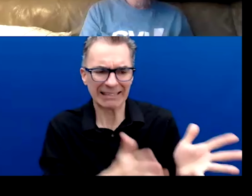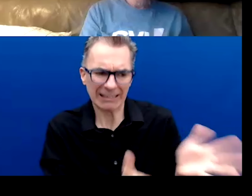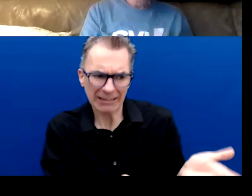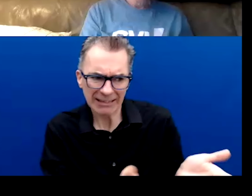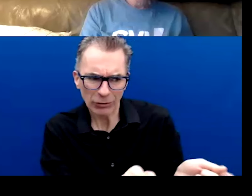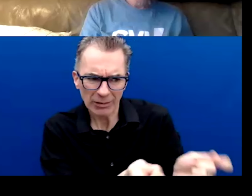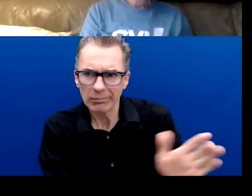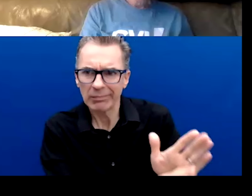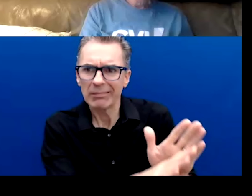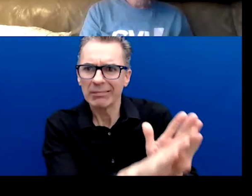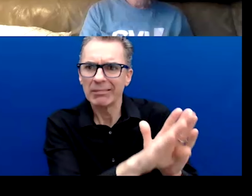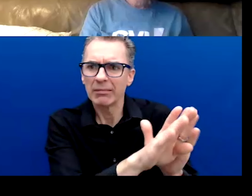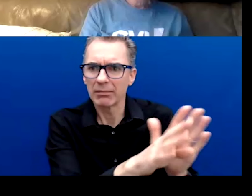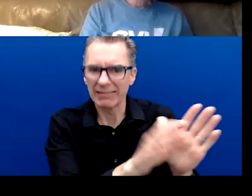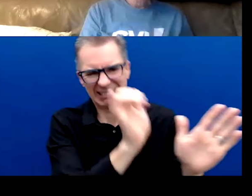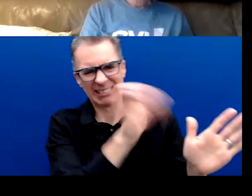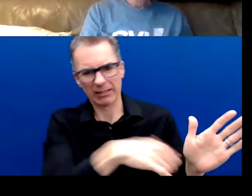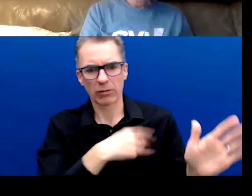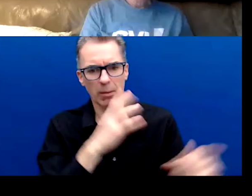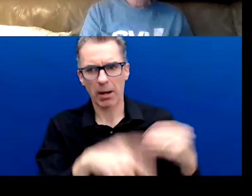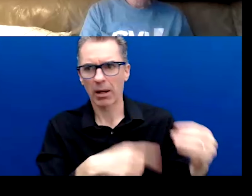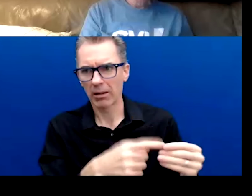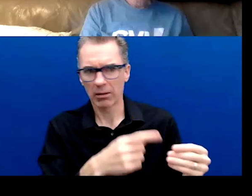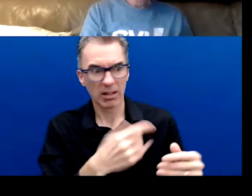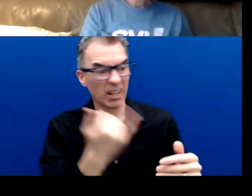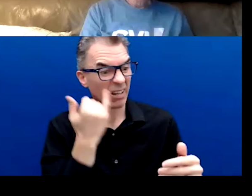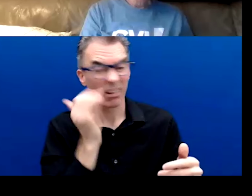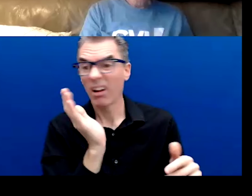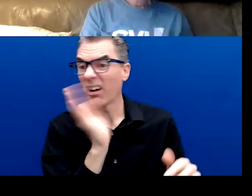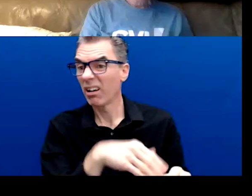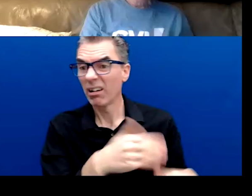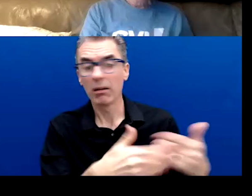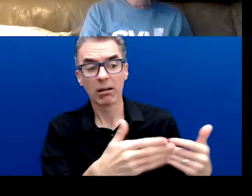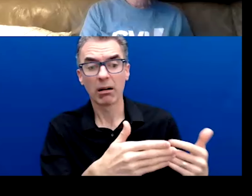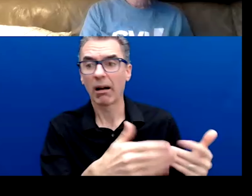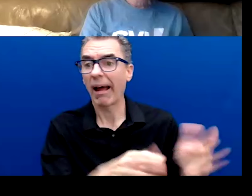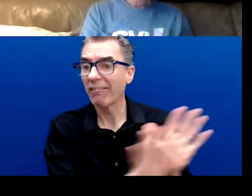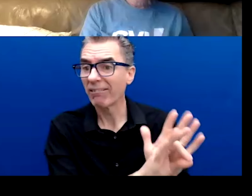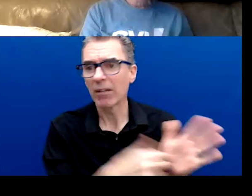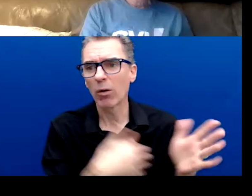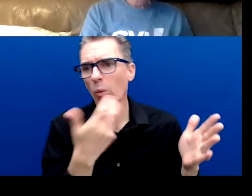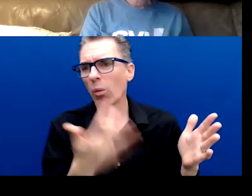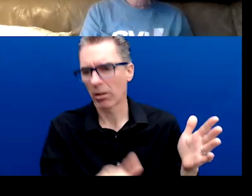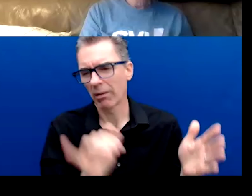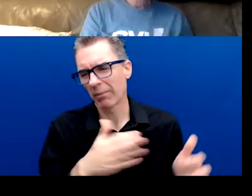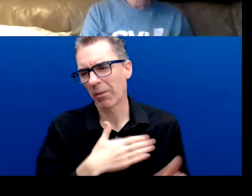before it gets too far, where they end up getting an F grade in the class. So that was my only thing about it.